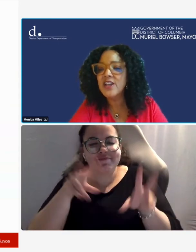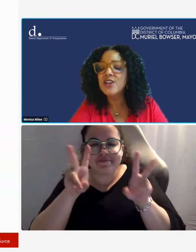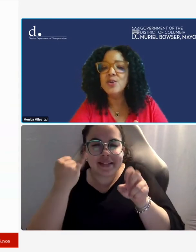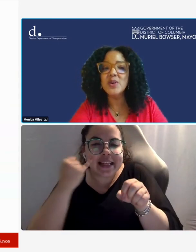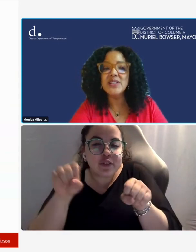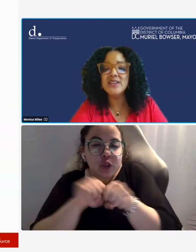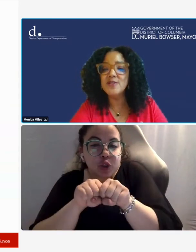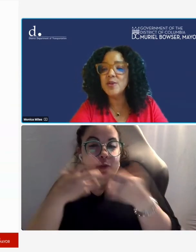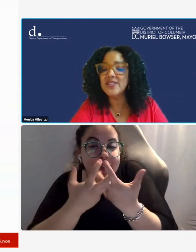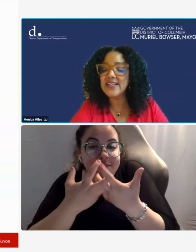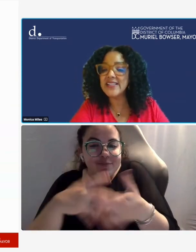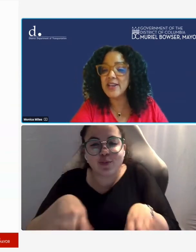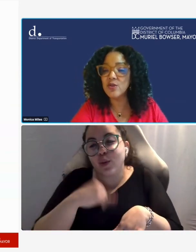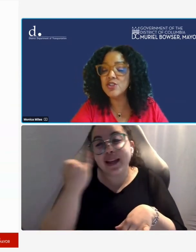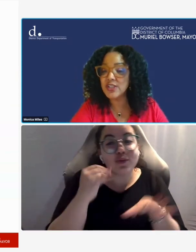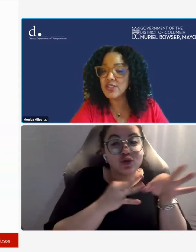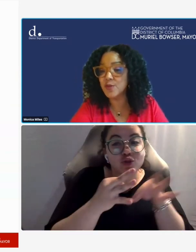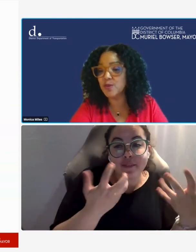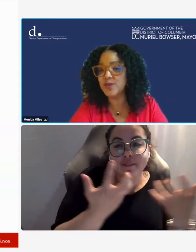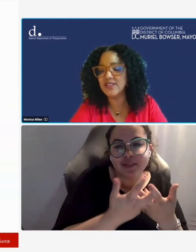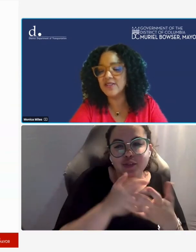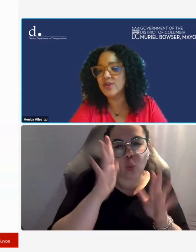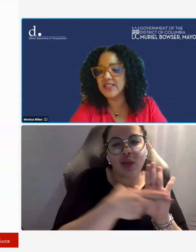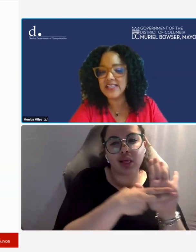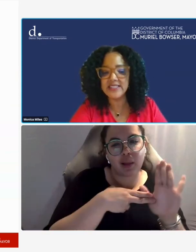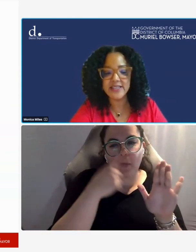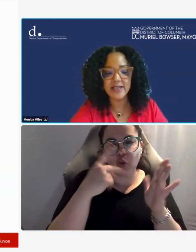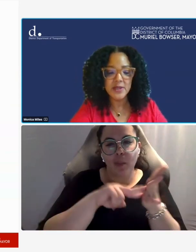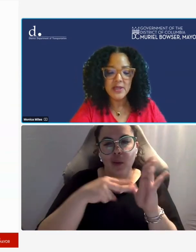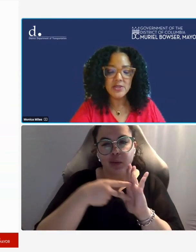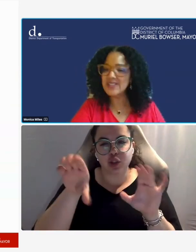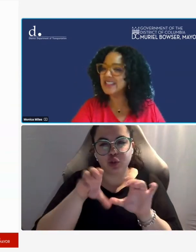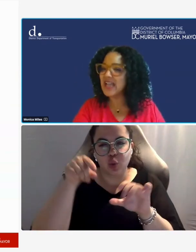you're going to give the person that title just for purposes of doing this ncm so it's not the